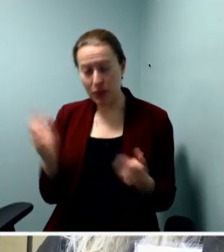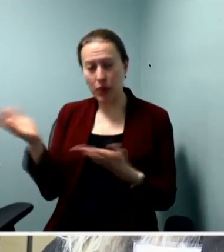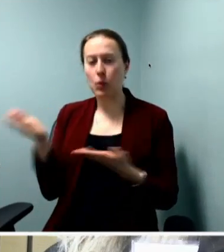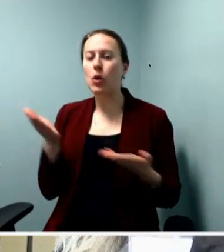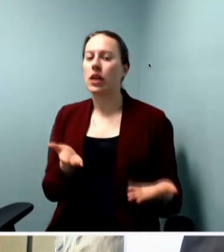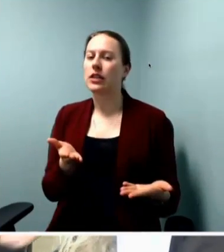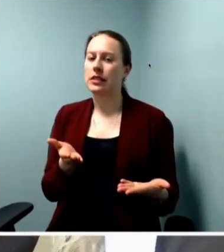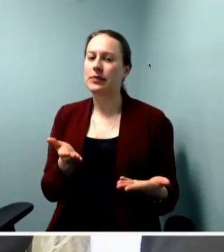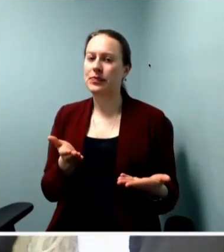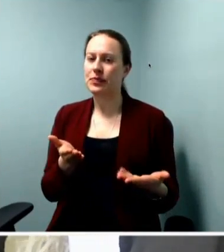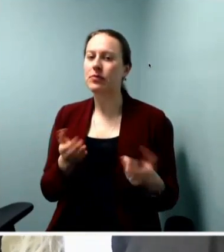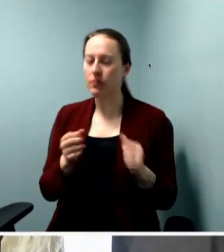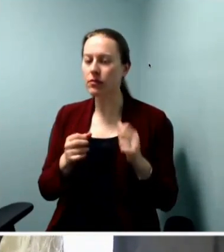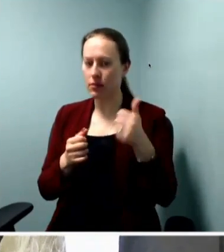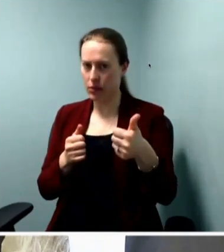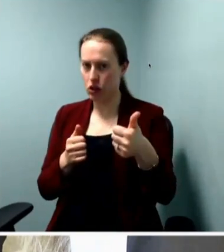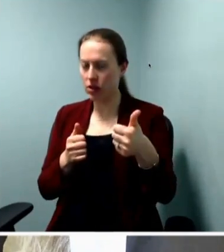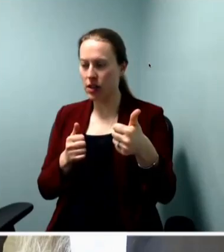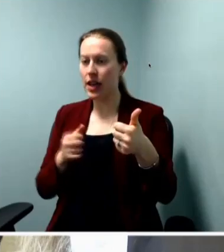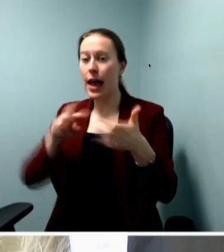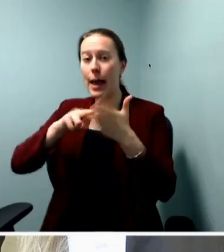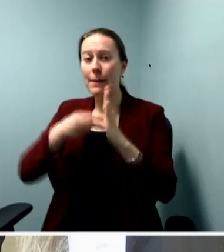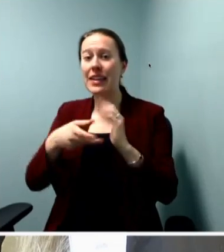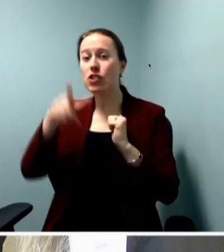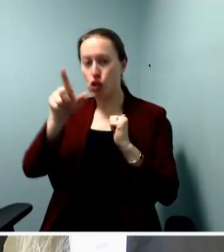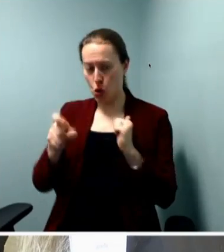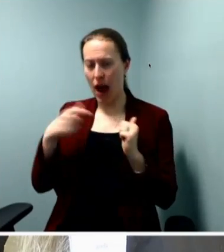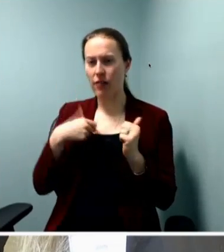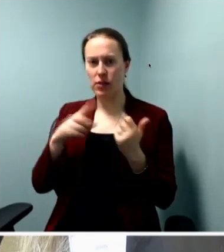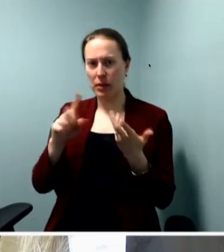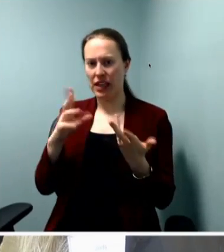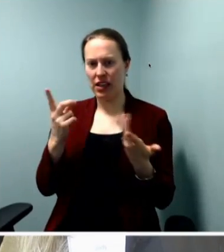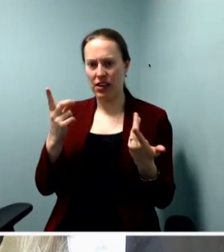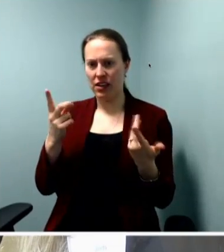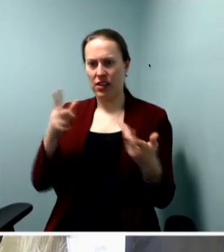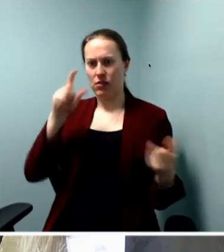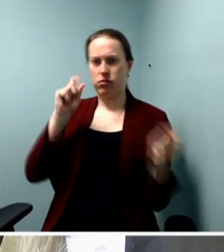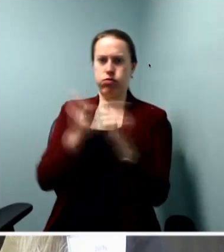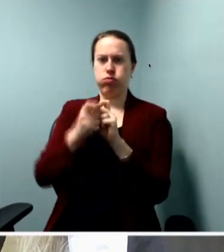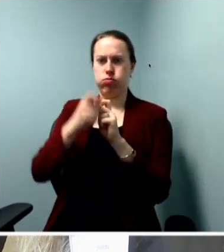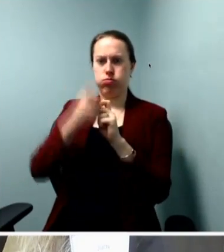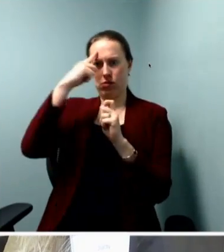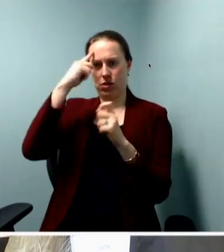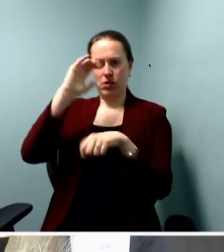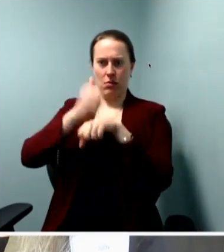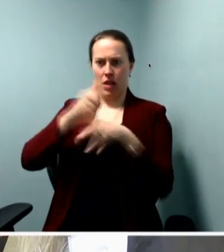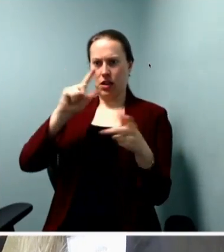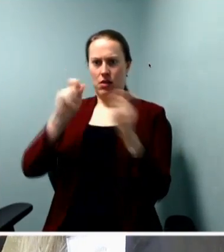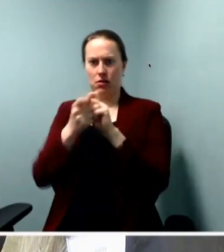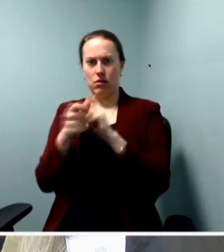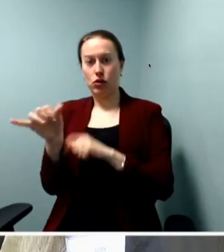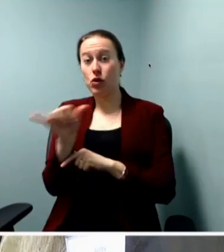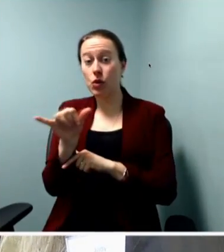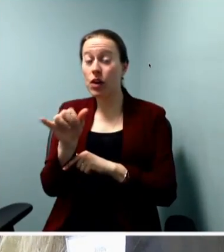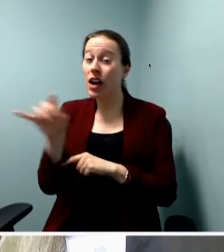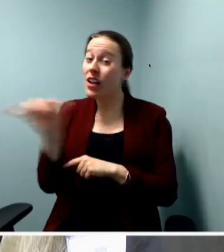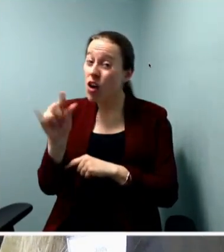and that means you have to be deprogrammed as well. And the other side of it is we come with our own biases. So we come into the classroom,